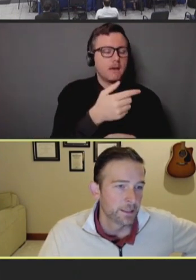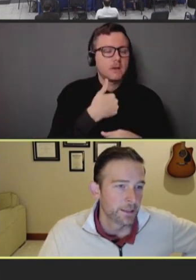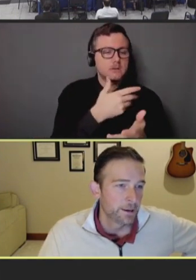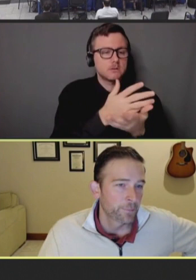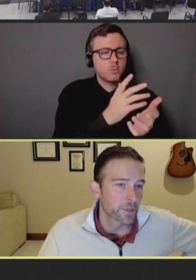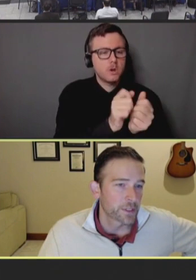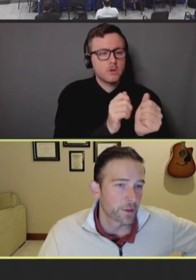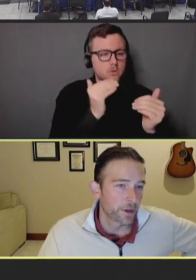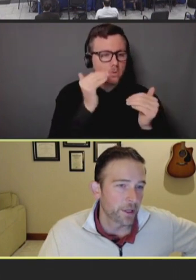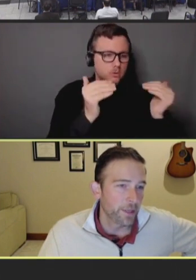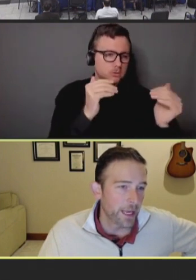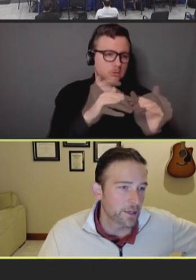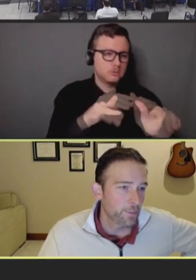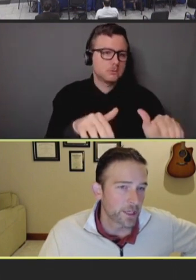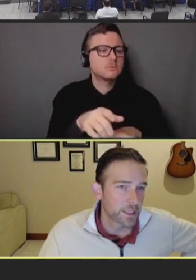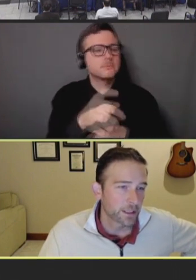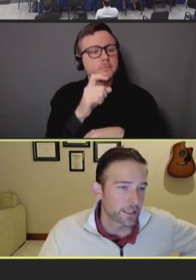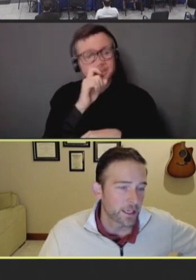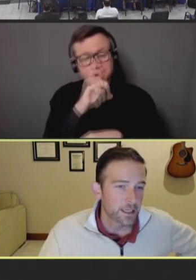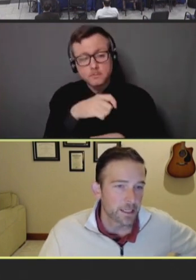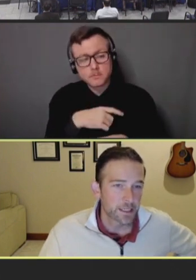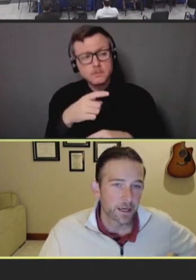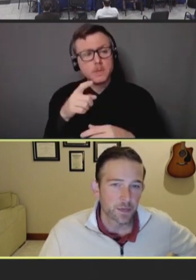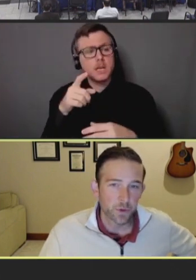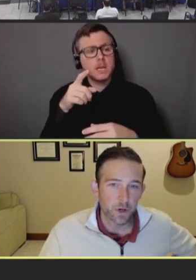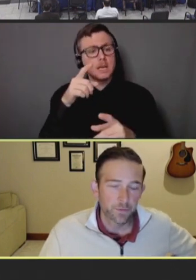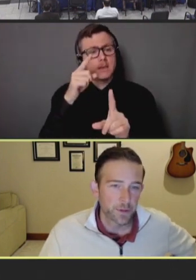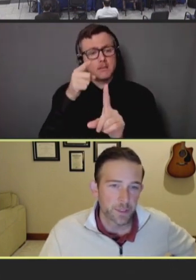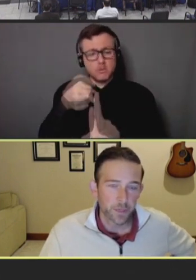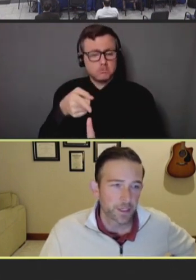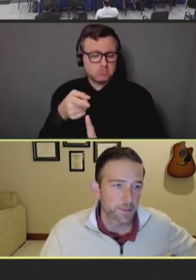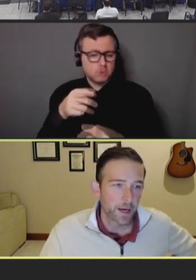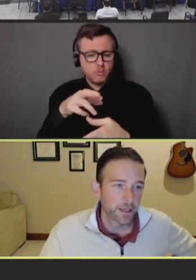So, the end points collected in these studies were all of those that you would expect in